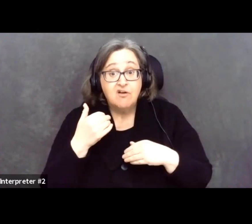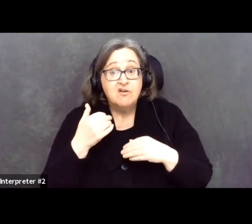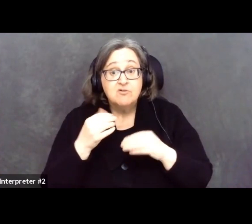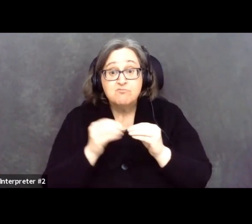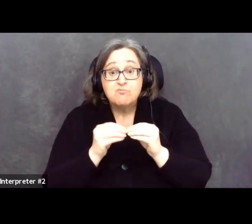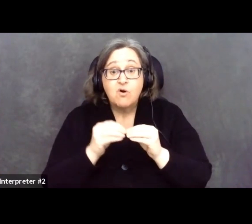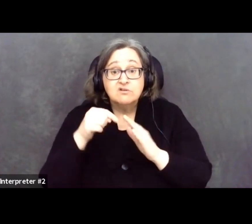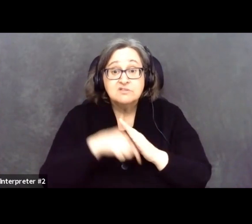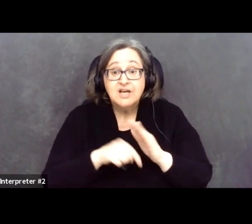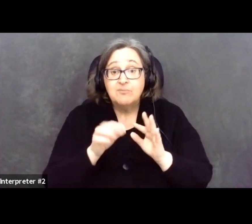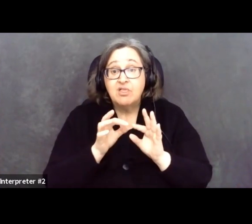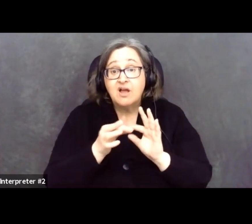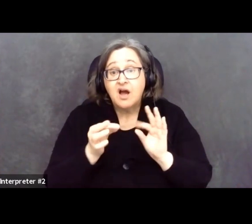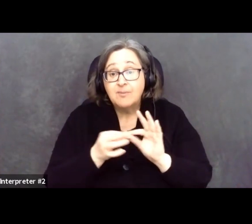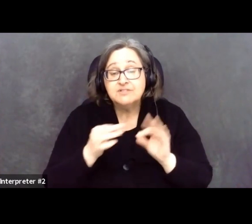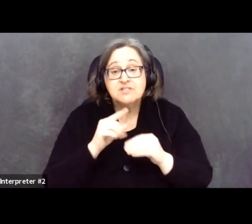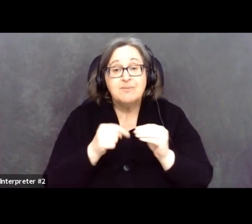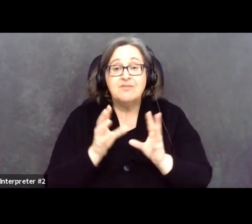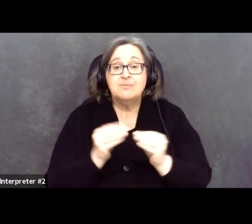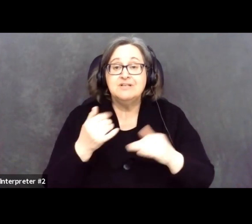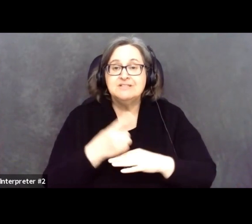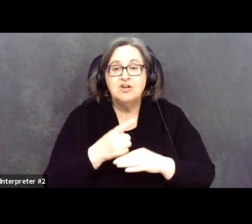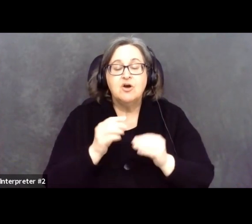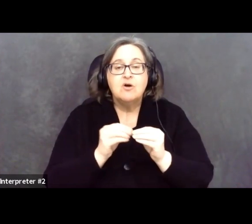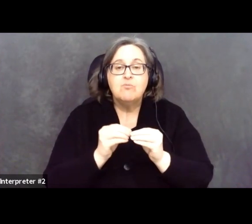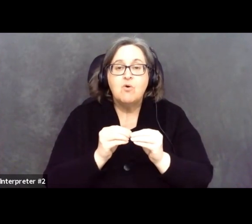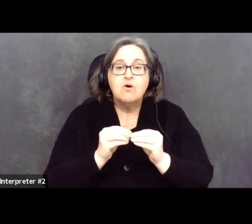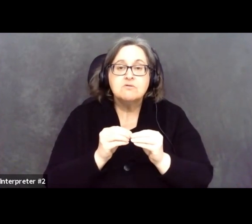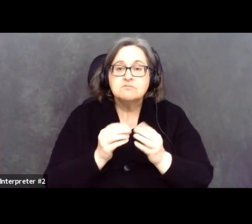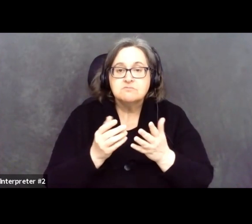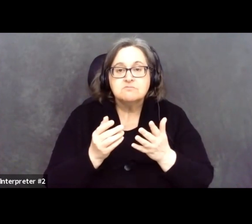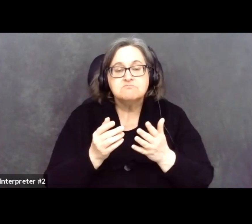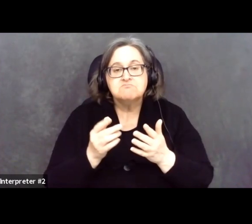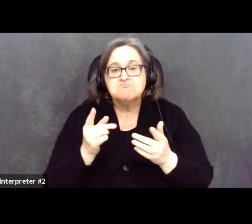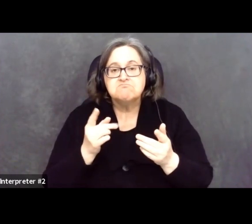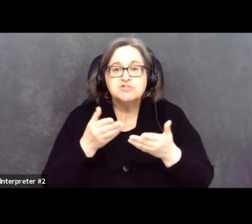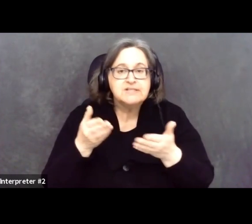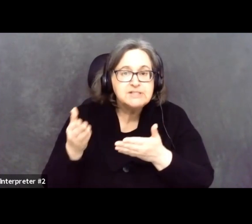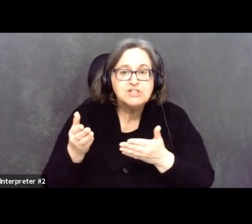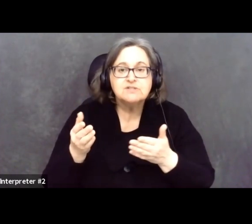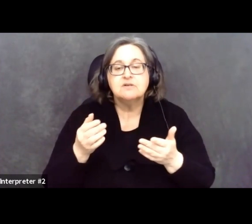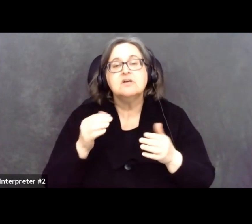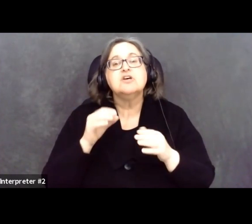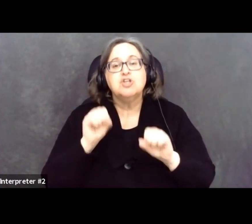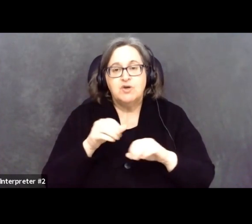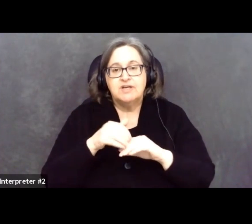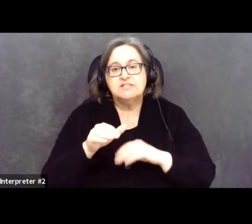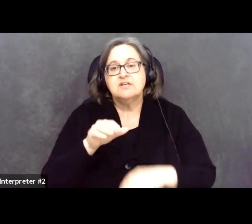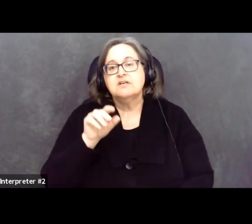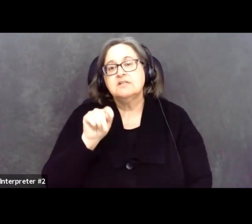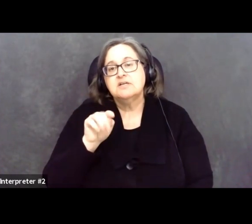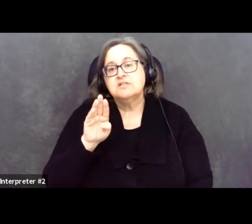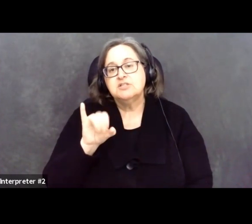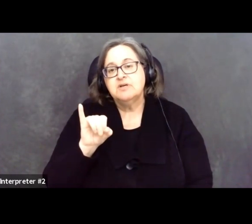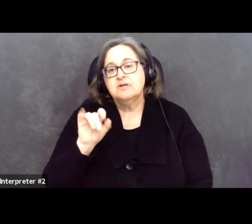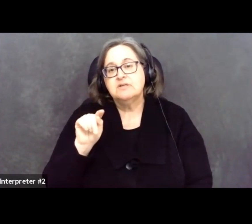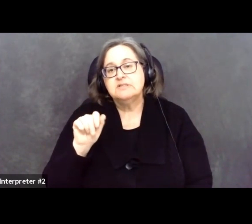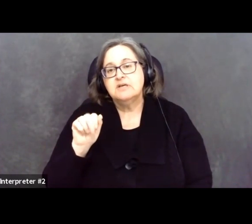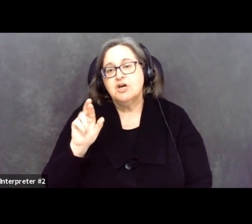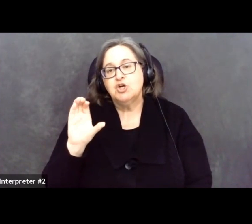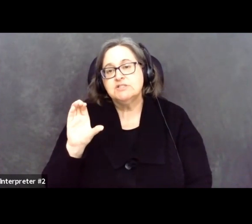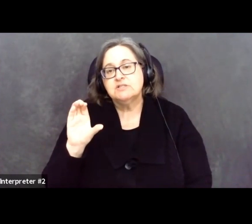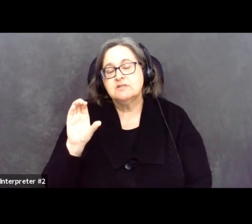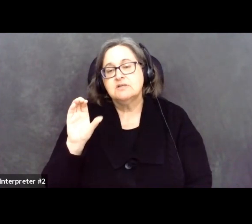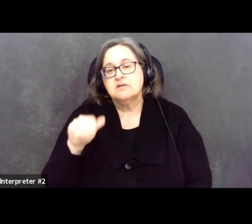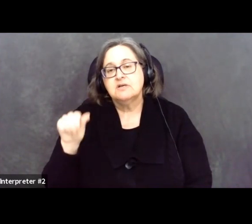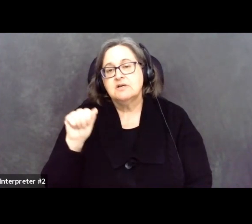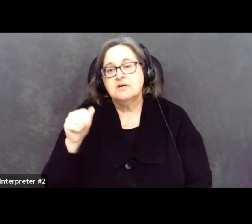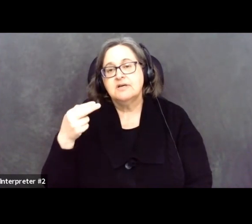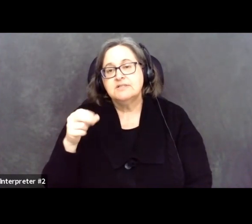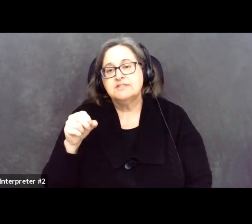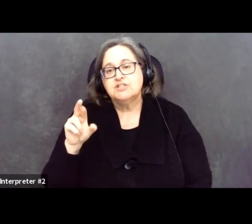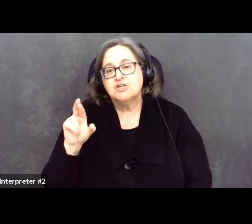any further follow up questions, please send those requests and suggestions to TBITARC@HSRI.ORG.